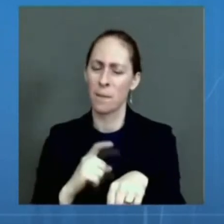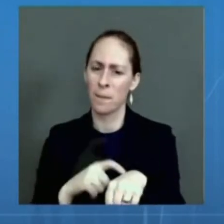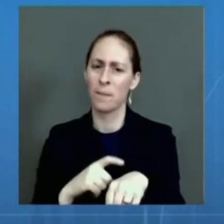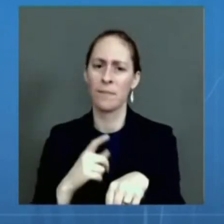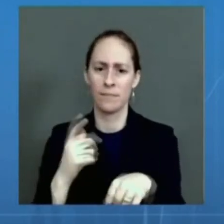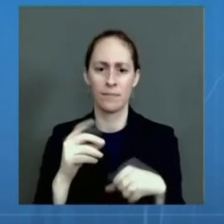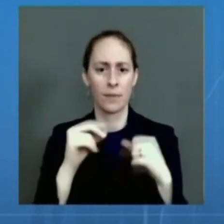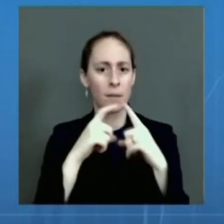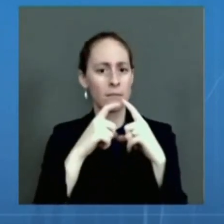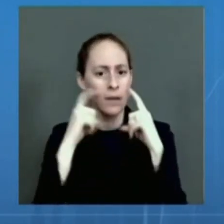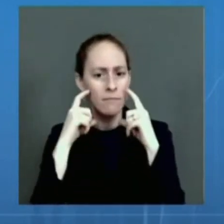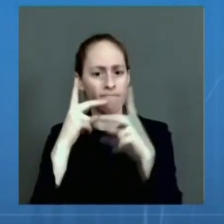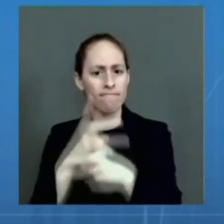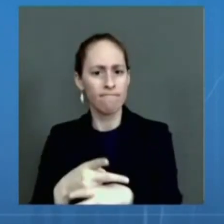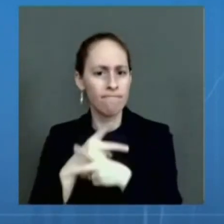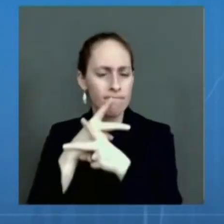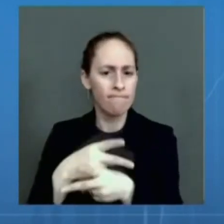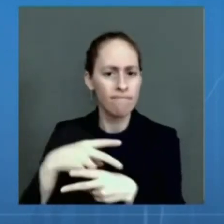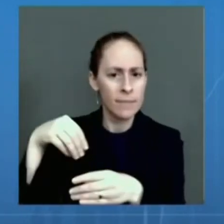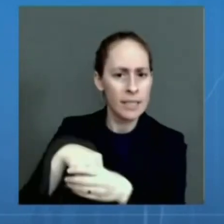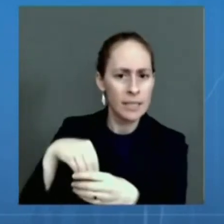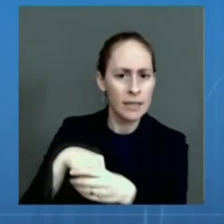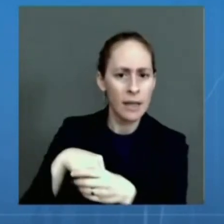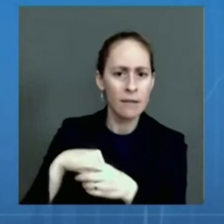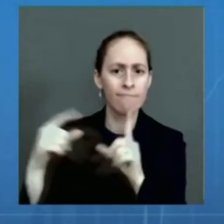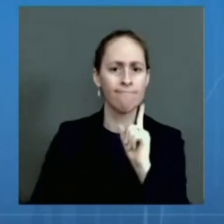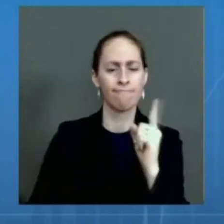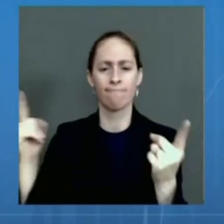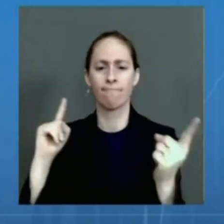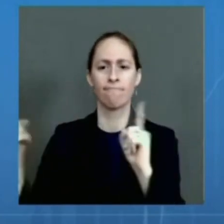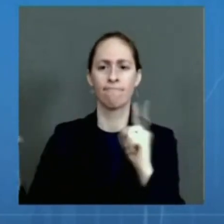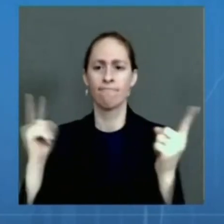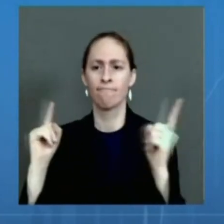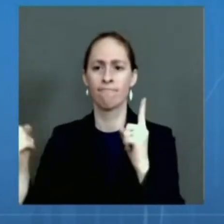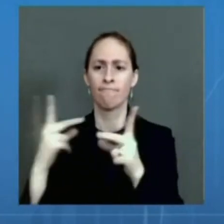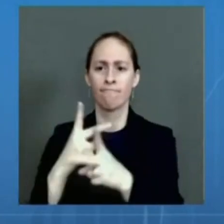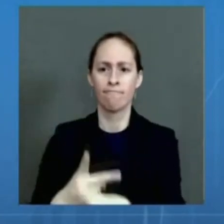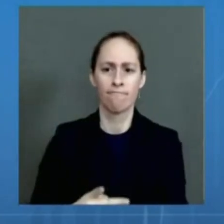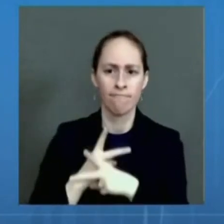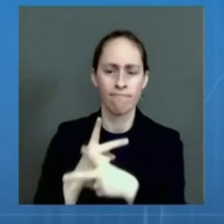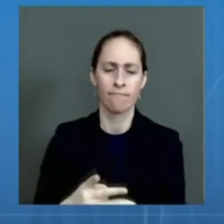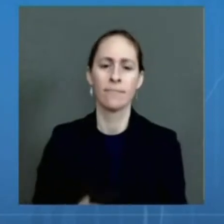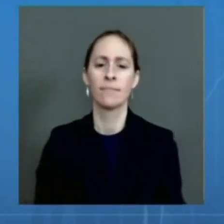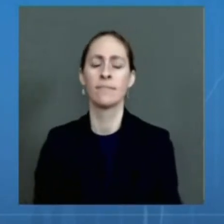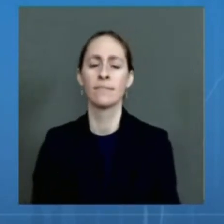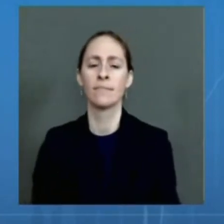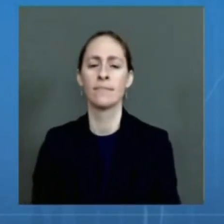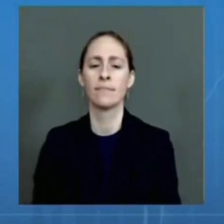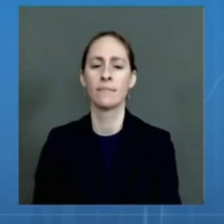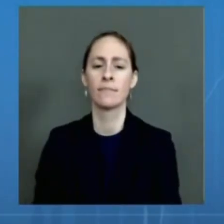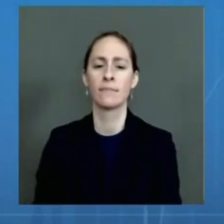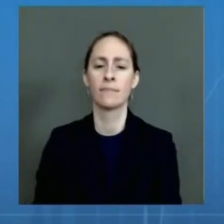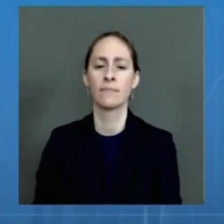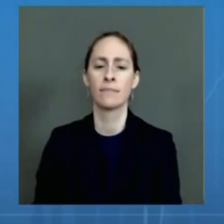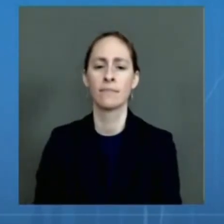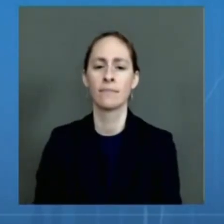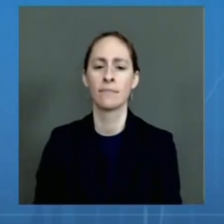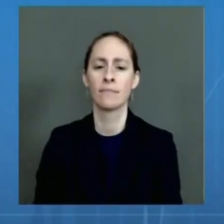MULTI LAYER PREVENTION STRATEGIES MASKS IN PUBLIC